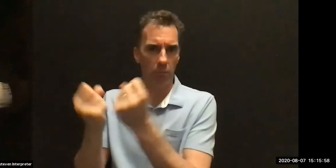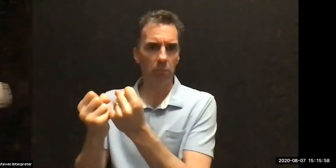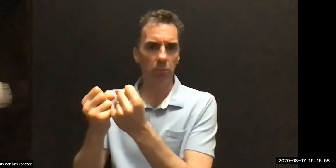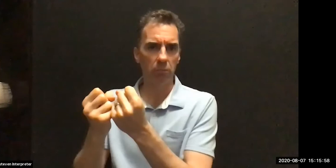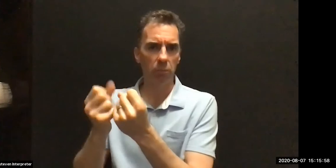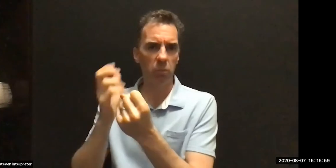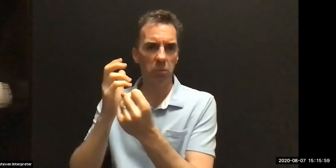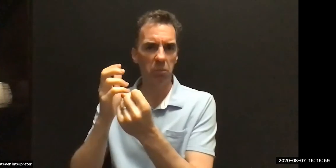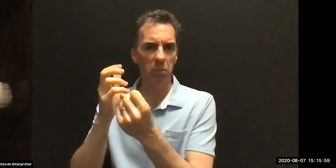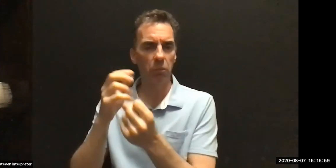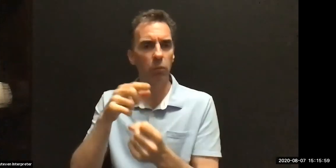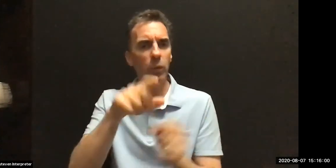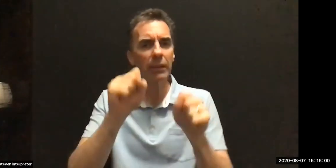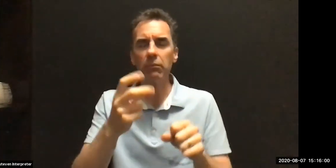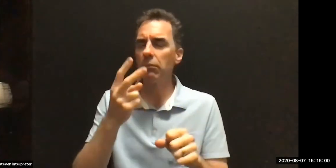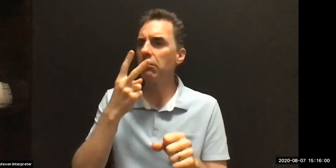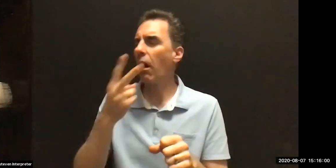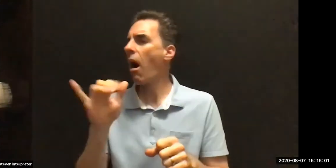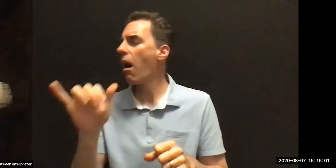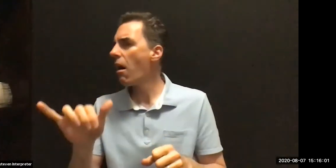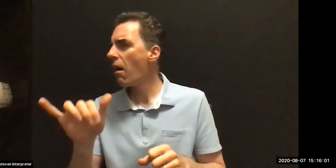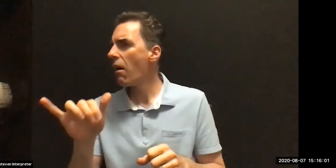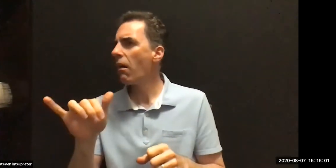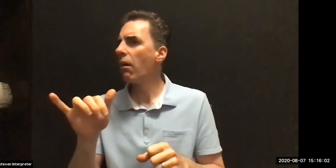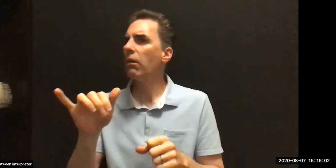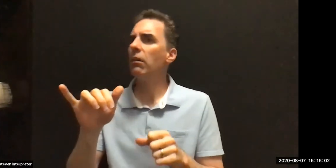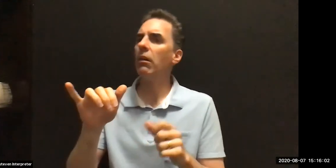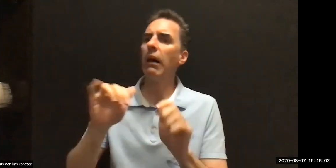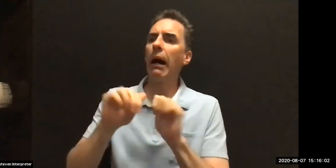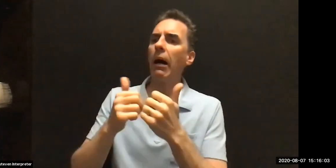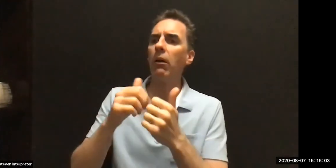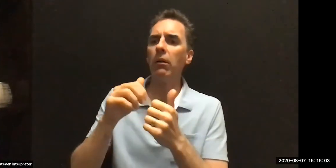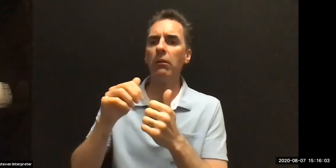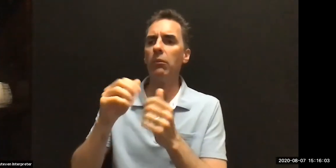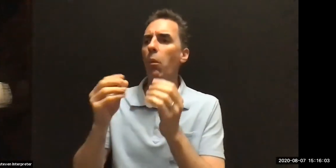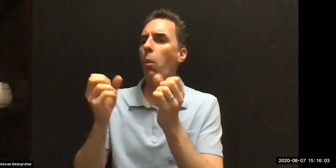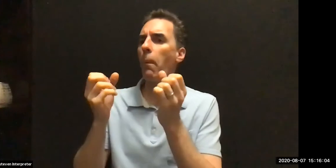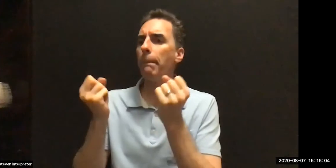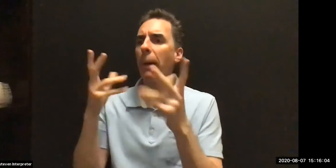Channelle Charest: Just to be able to see what the different variety of interactive kind of components are. And again, if you have